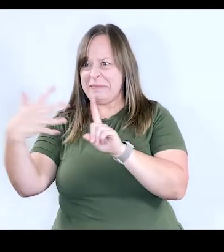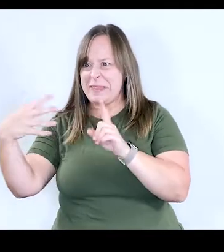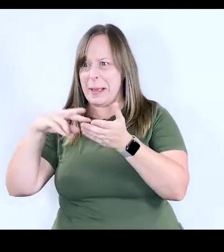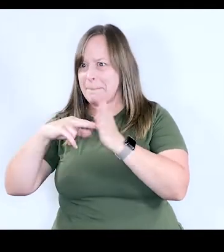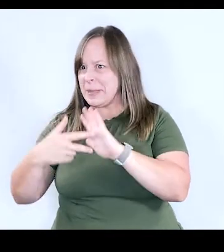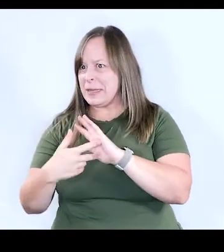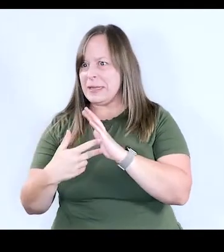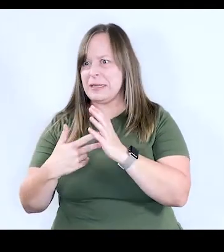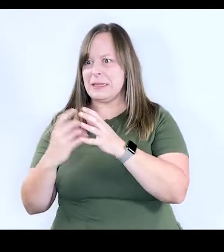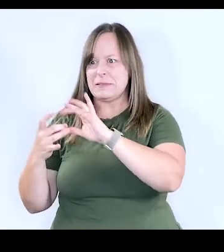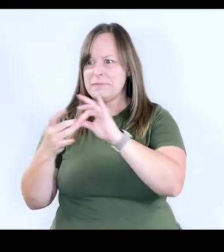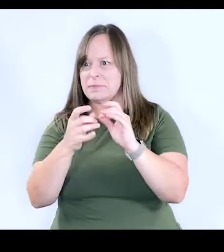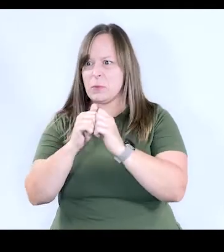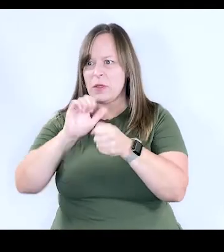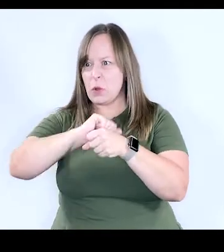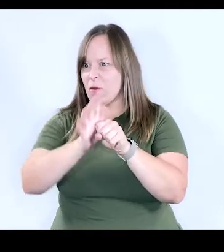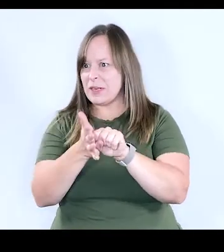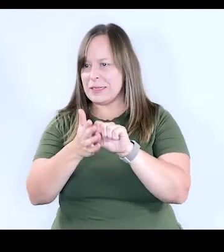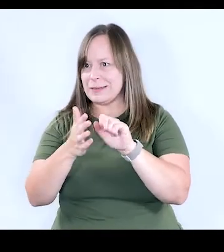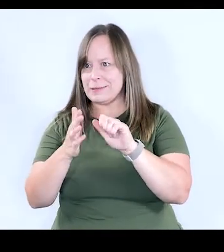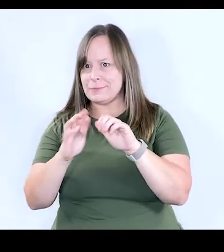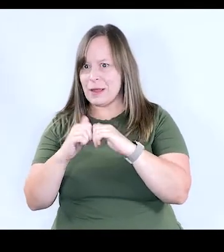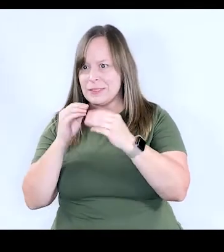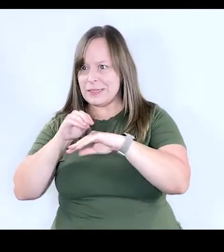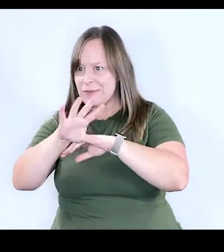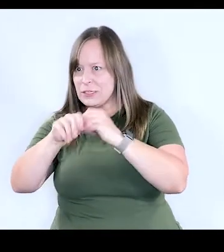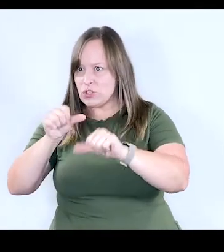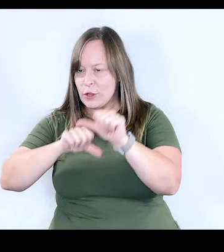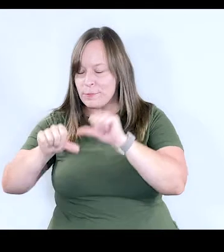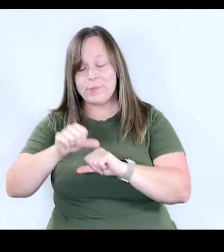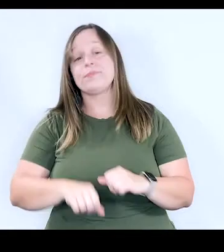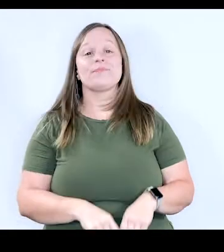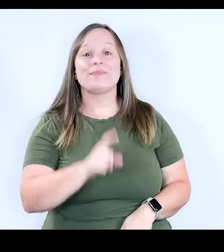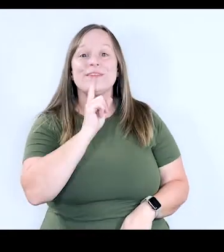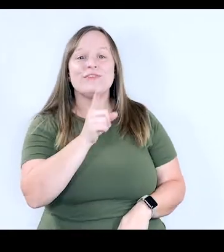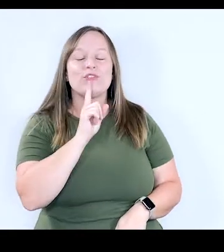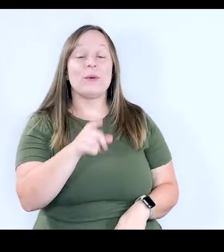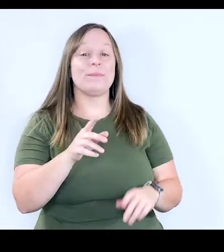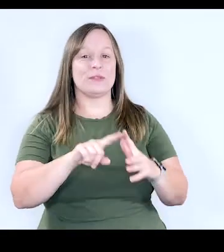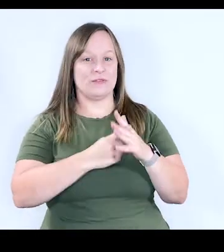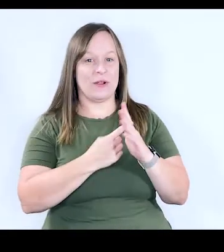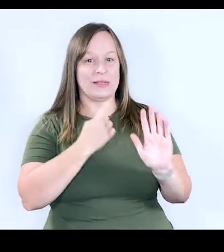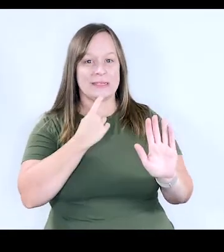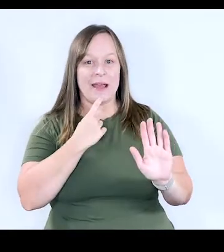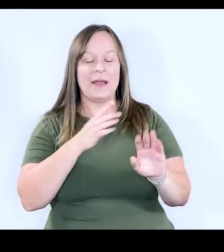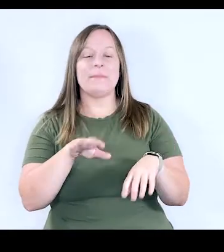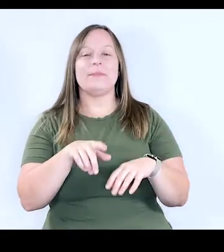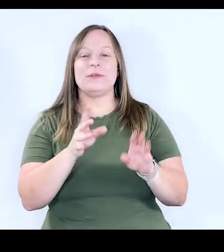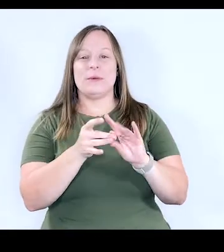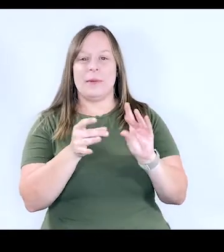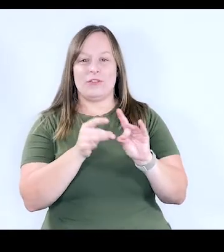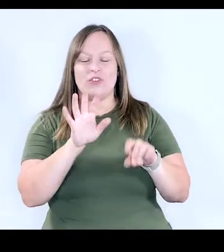and what its relationship to COVID-19 is? Sure. So let me start by saying, as you were just mentioning,